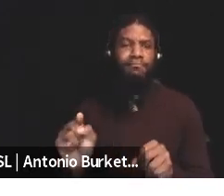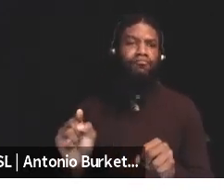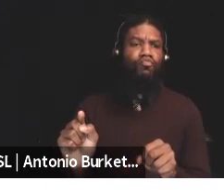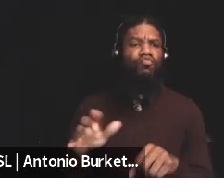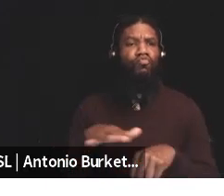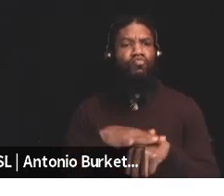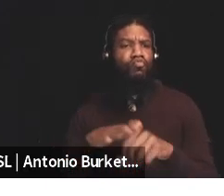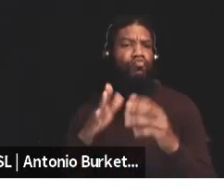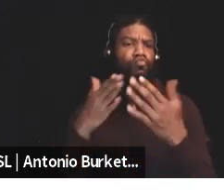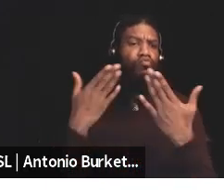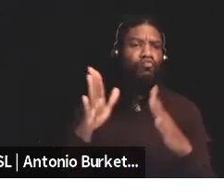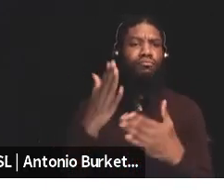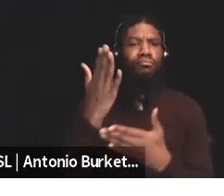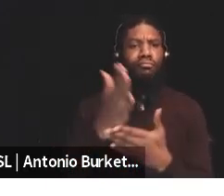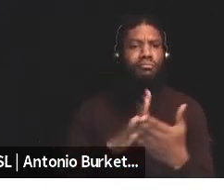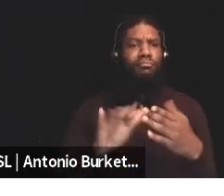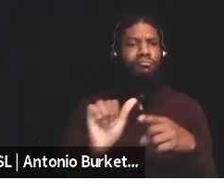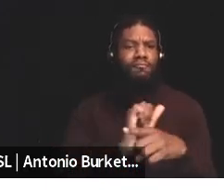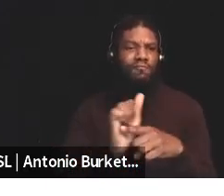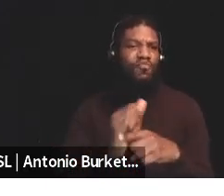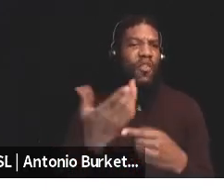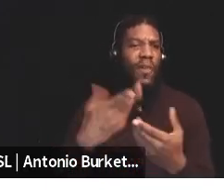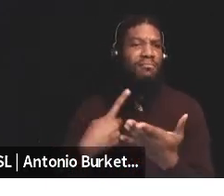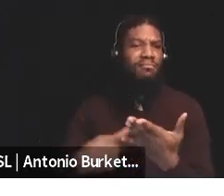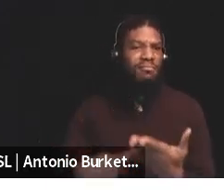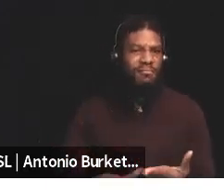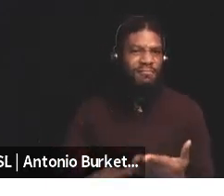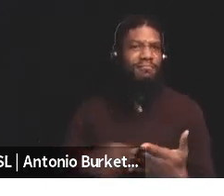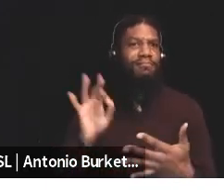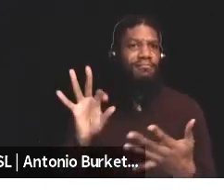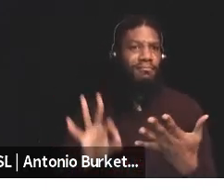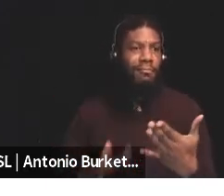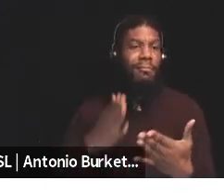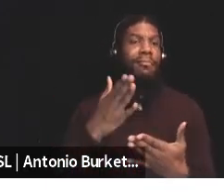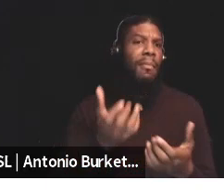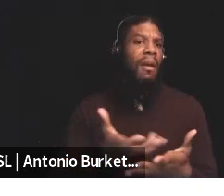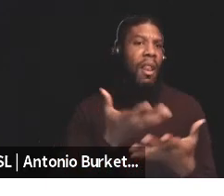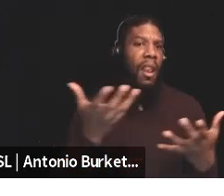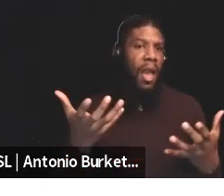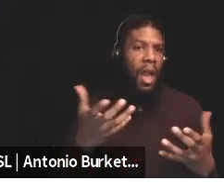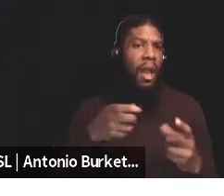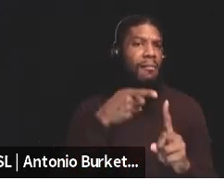the practices that you all talked about, a lot of them specifically kind of started over the course